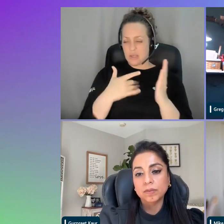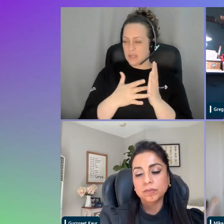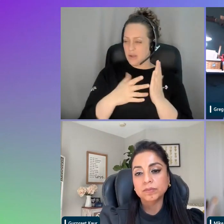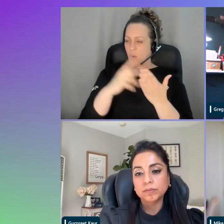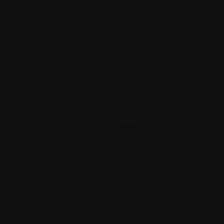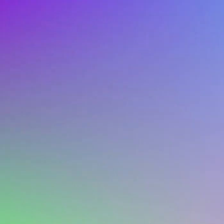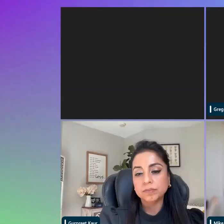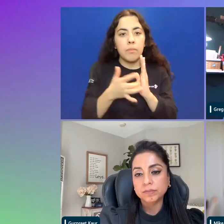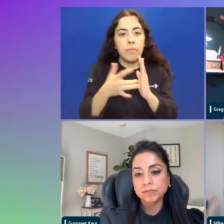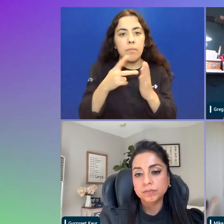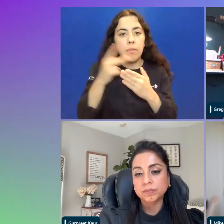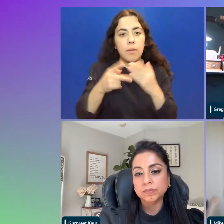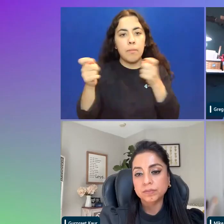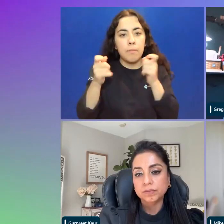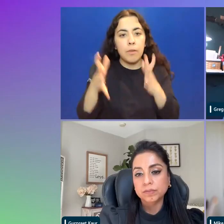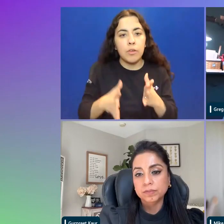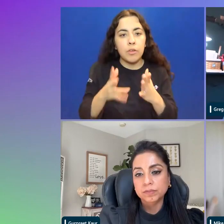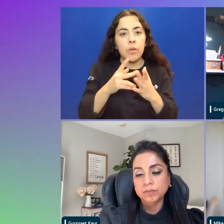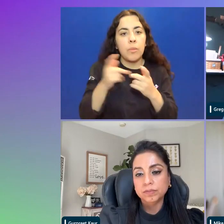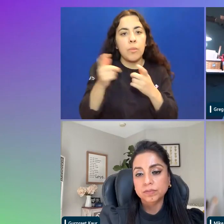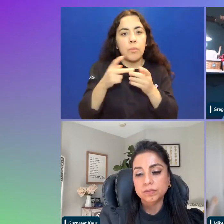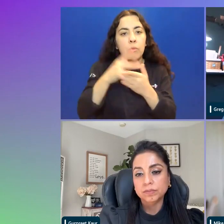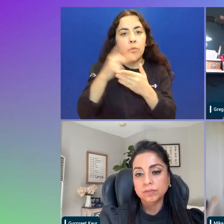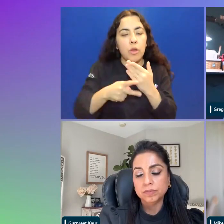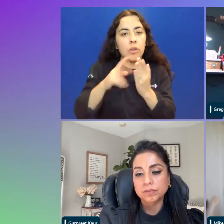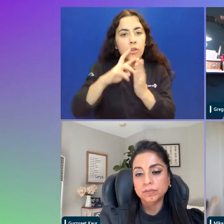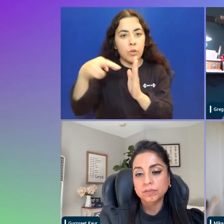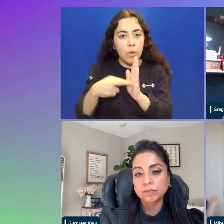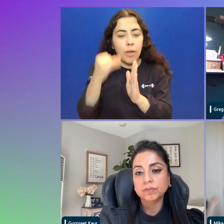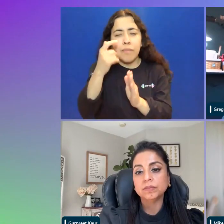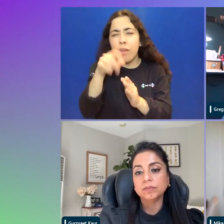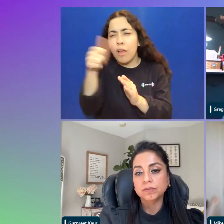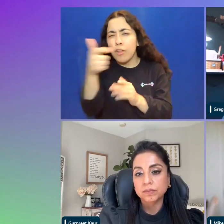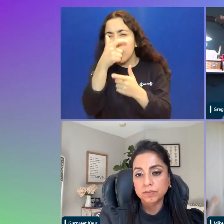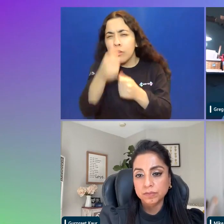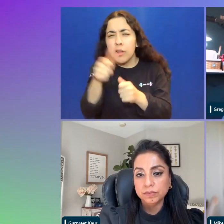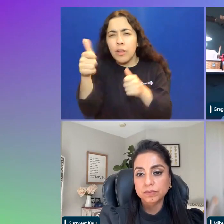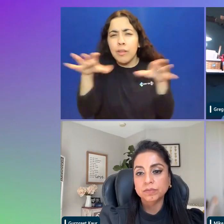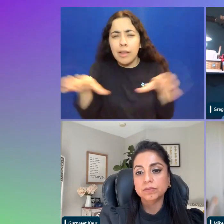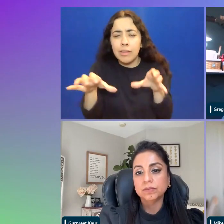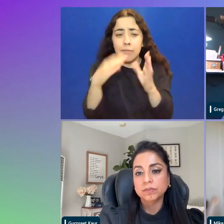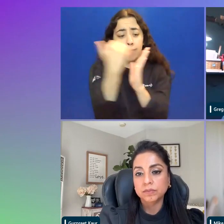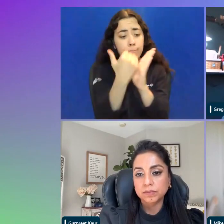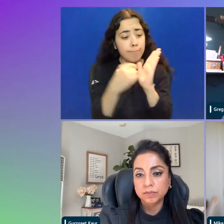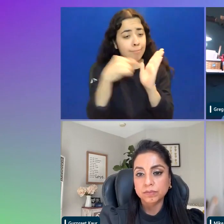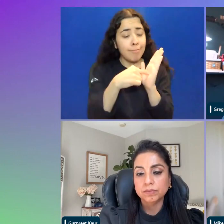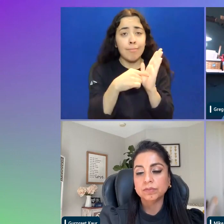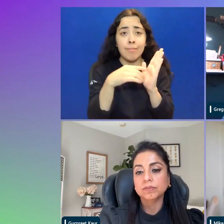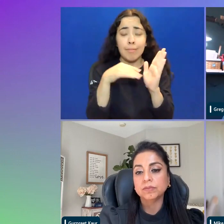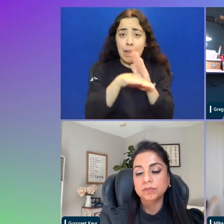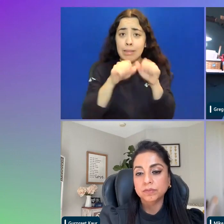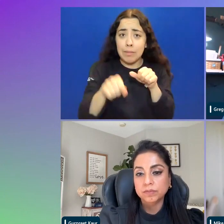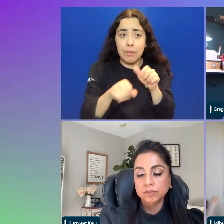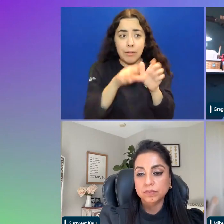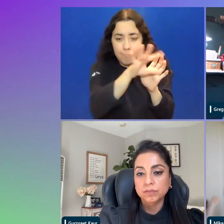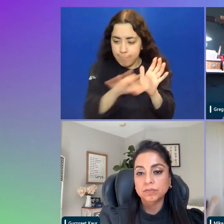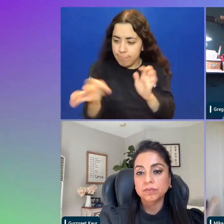technical program manager or product manager role and in their other interests or other activities, they're listing accessibility. Like we pull that out because like, that's still